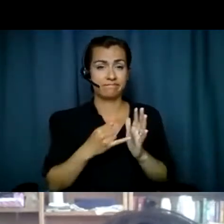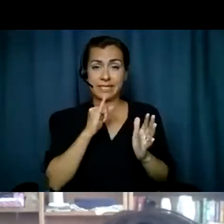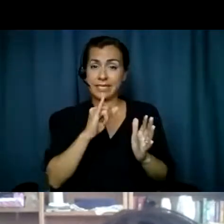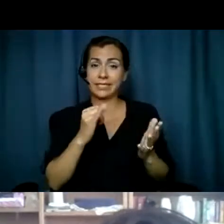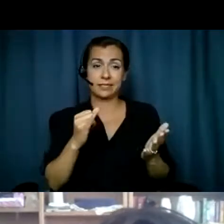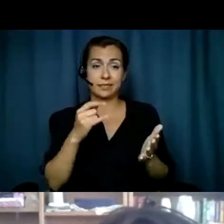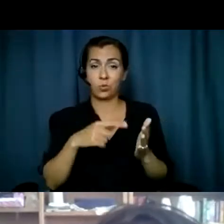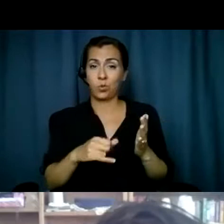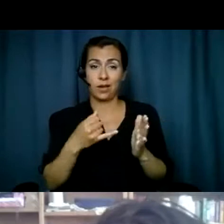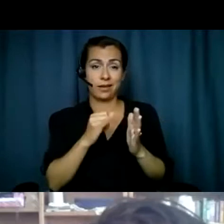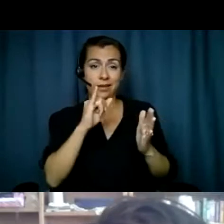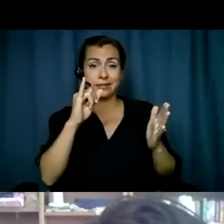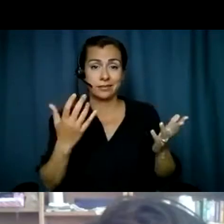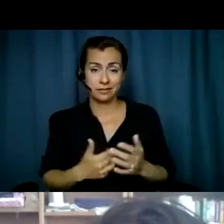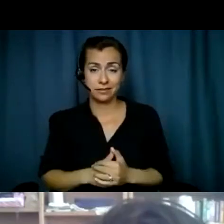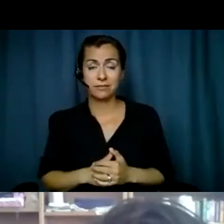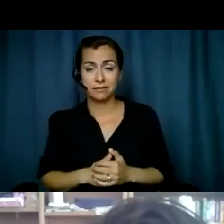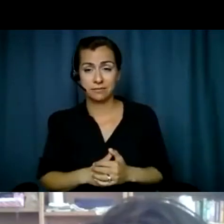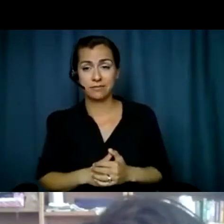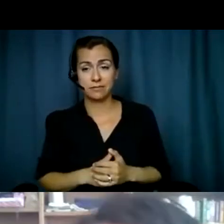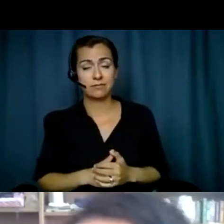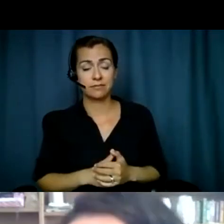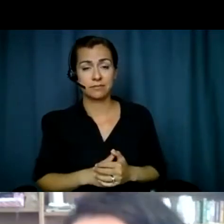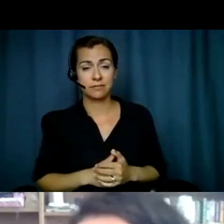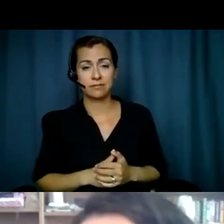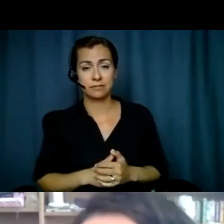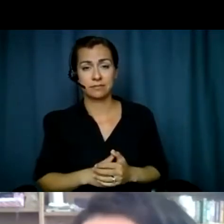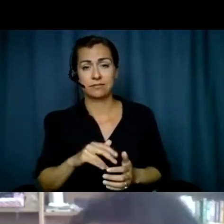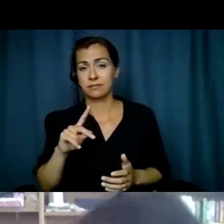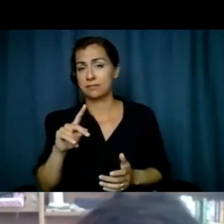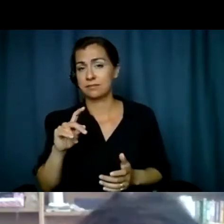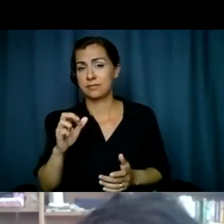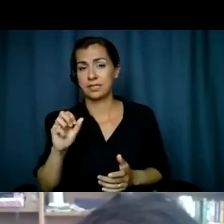voting and what work is yet to be done, is that we really